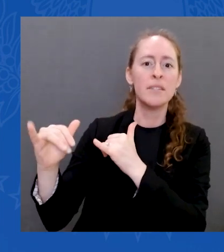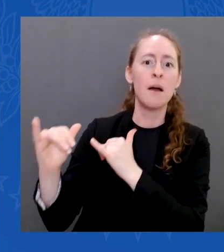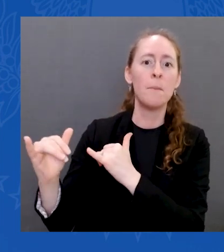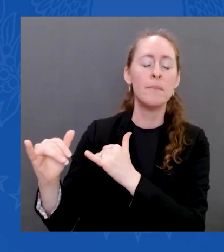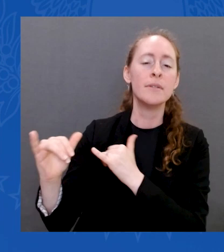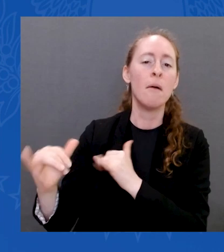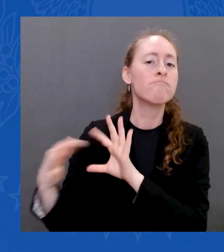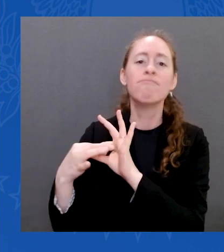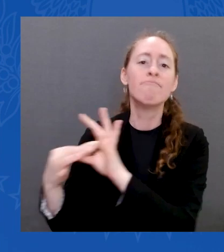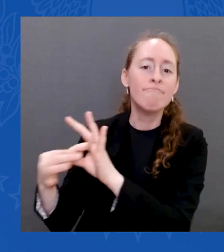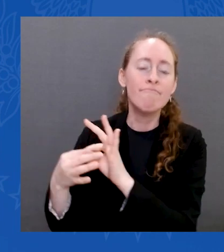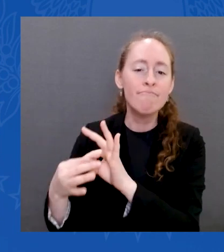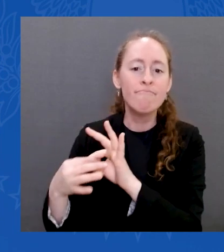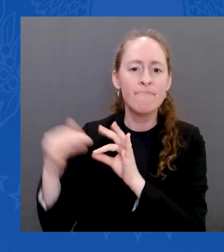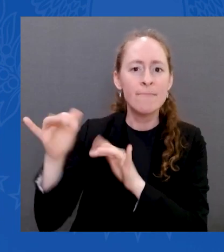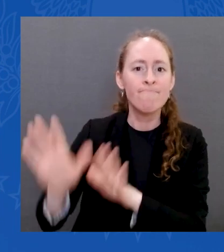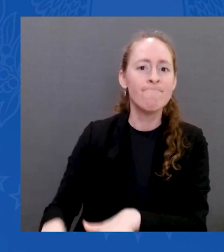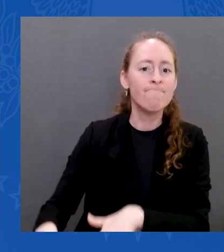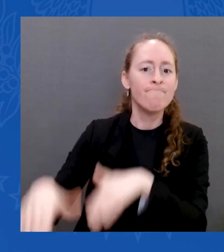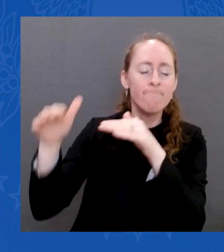that teachers of color had on us when we were children.